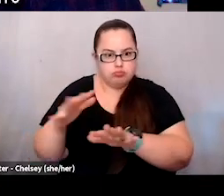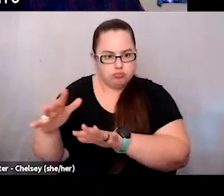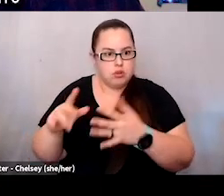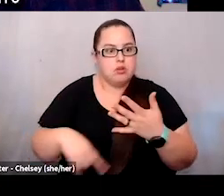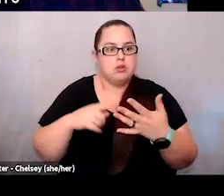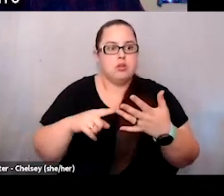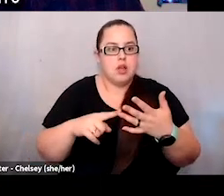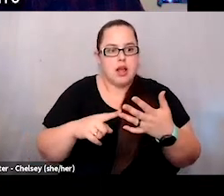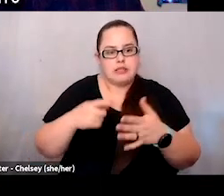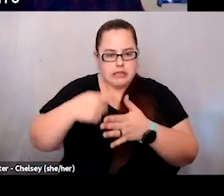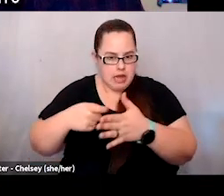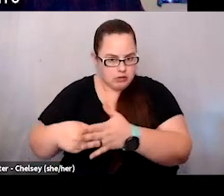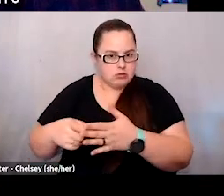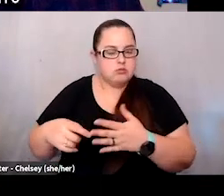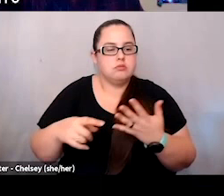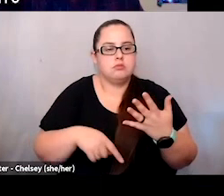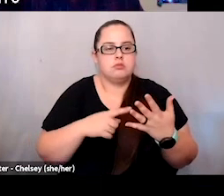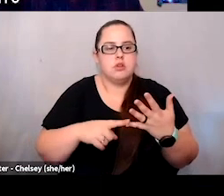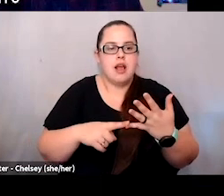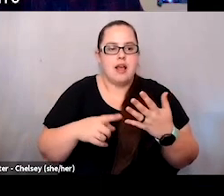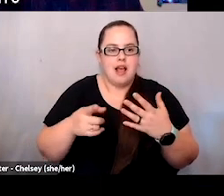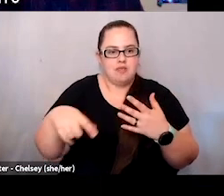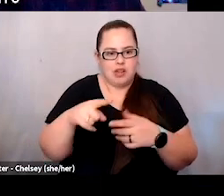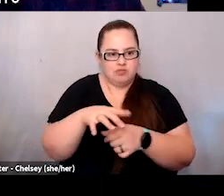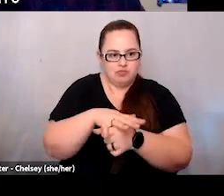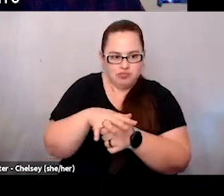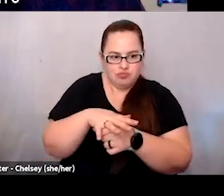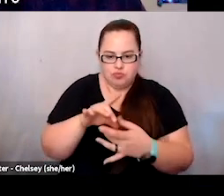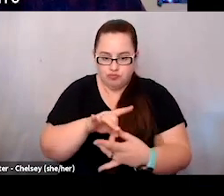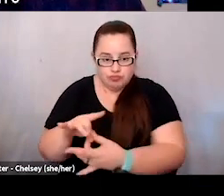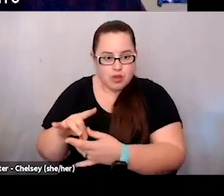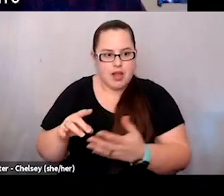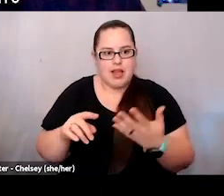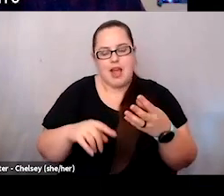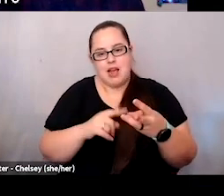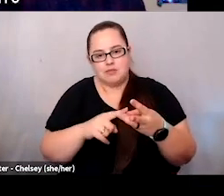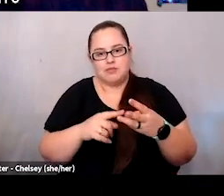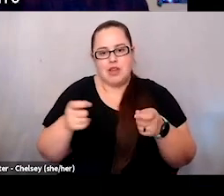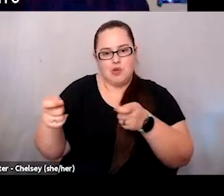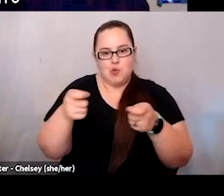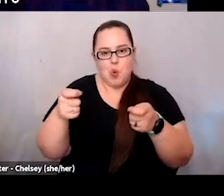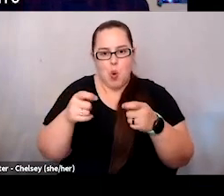relations of their members, and regulate property use as well. And these are just a